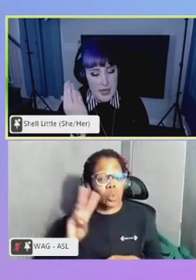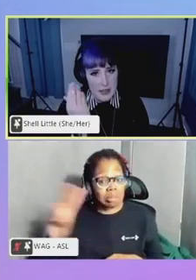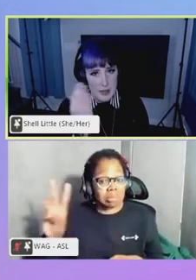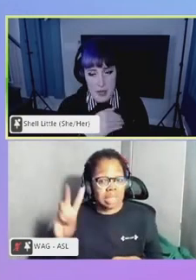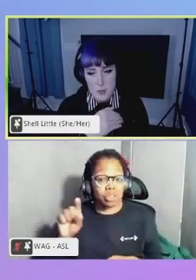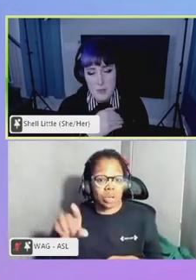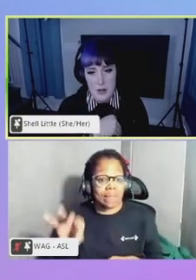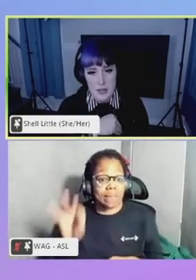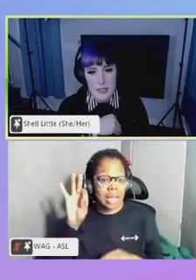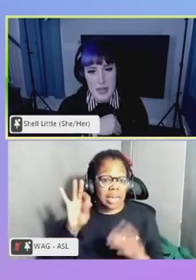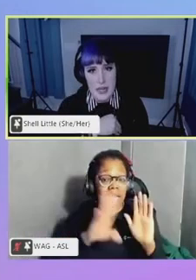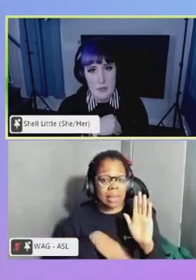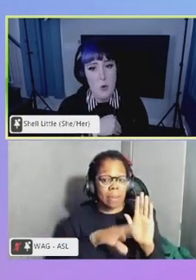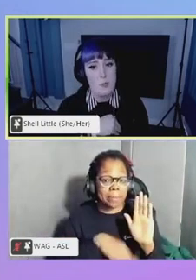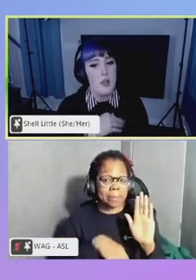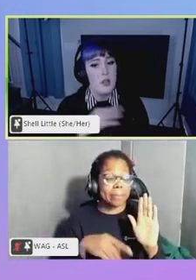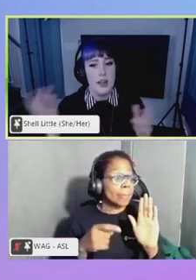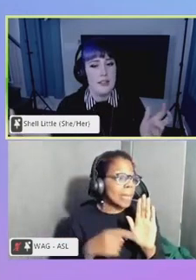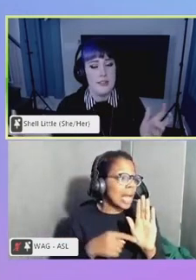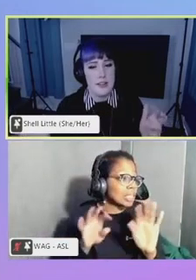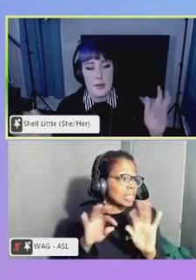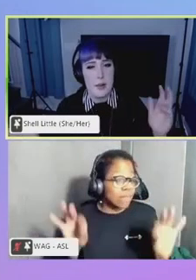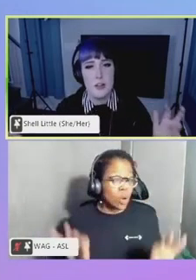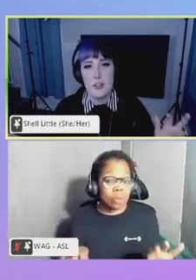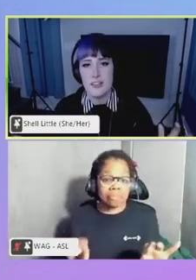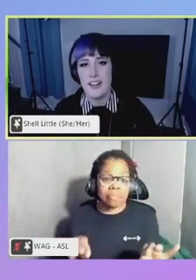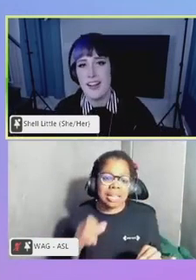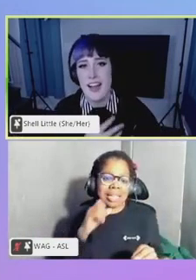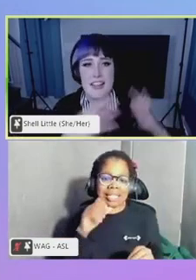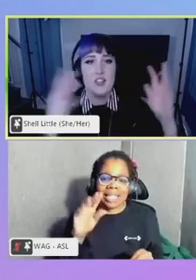feed yourself but you do not want to get to the level of